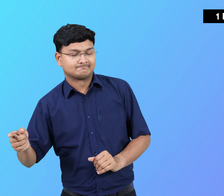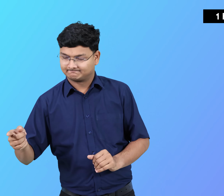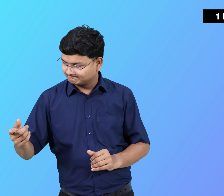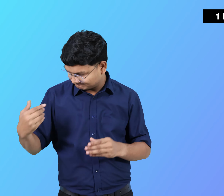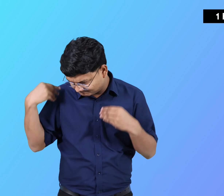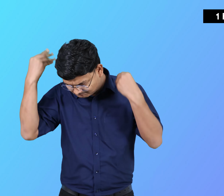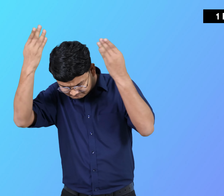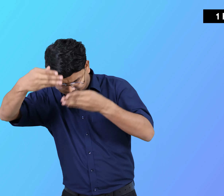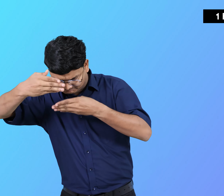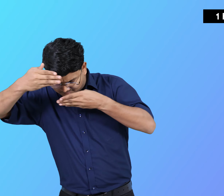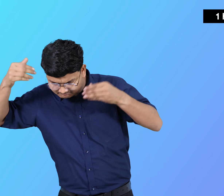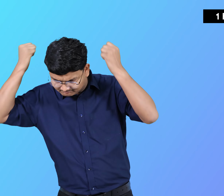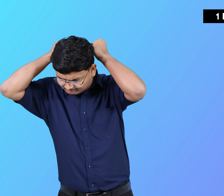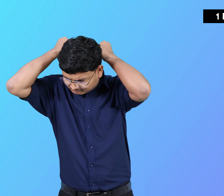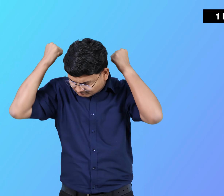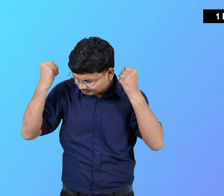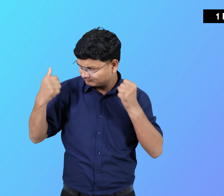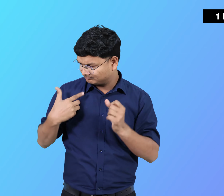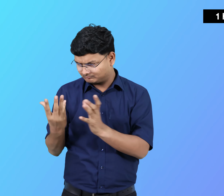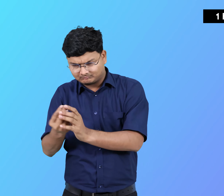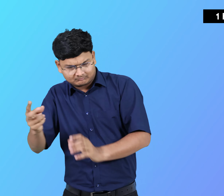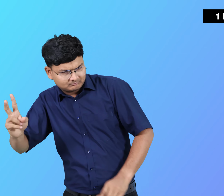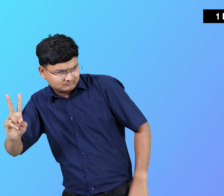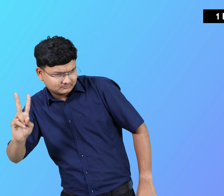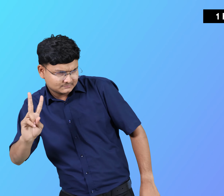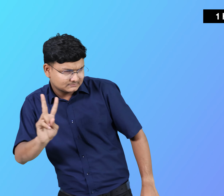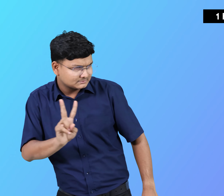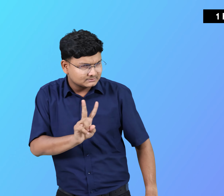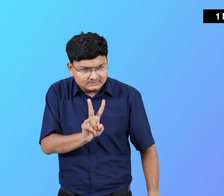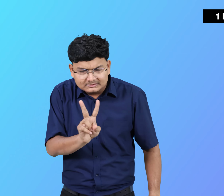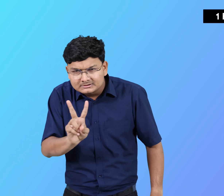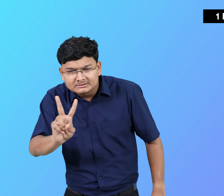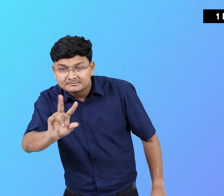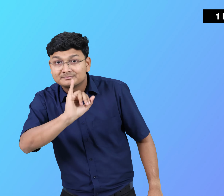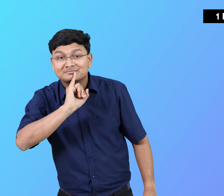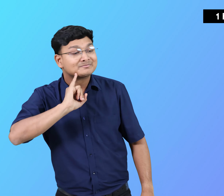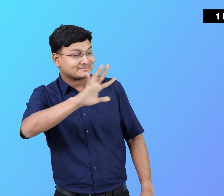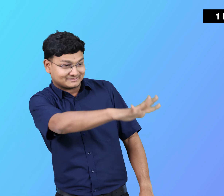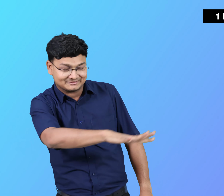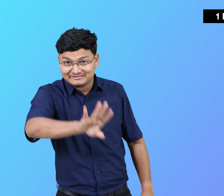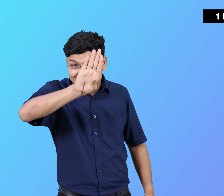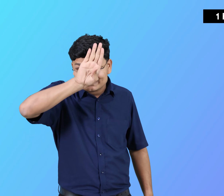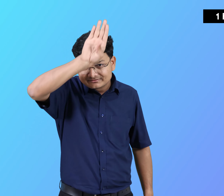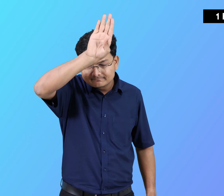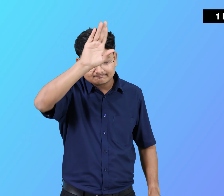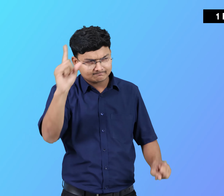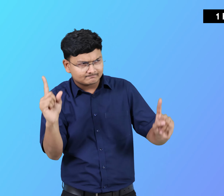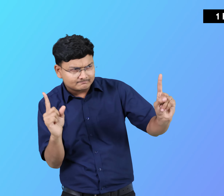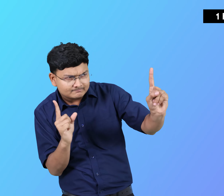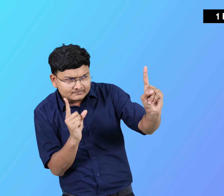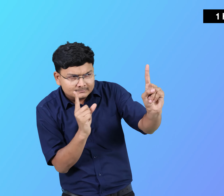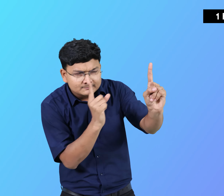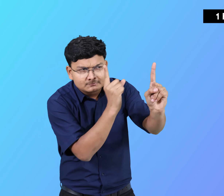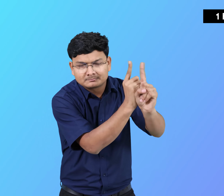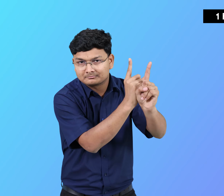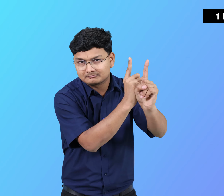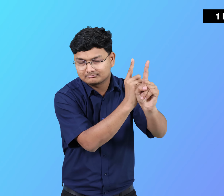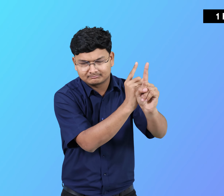They dressed in rough cloth with ropes on their heads and went to the king of Israel.